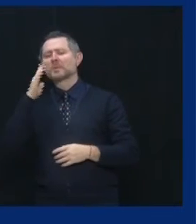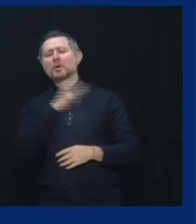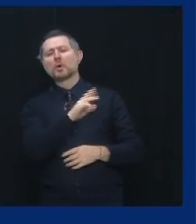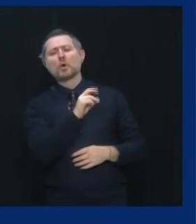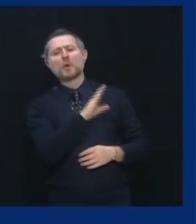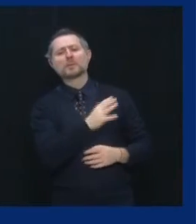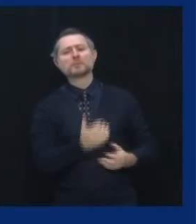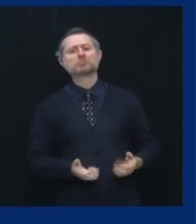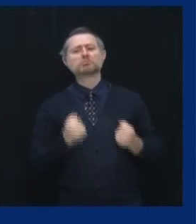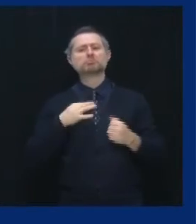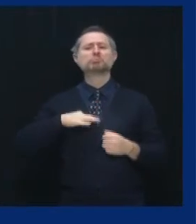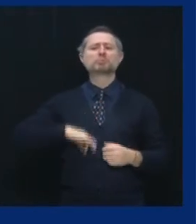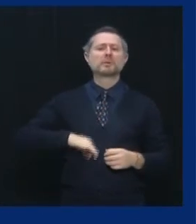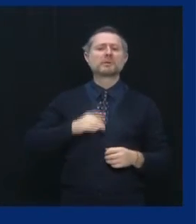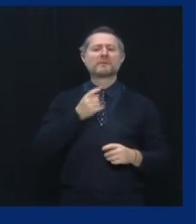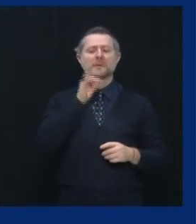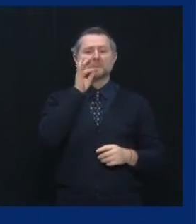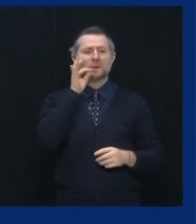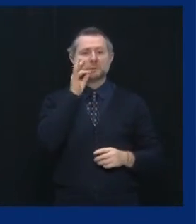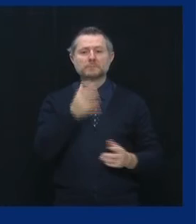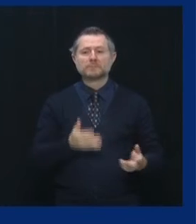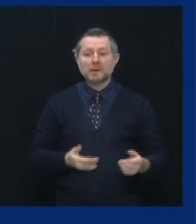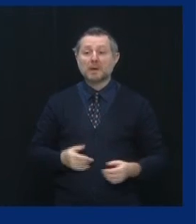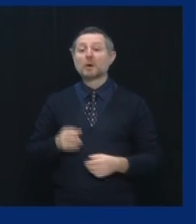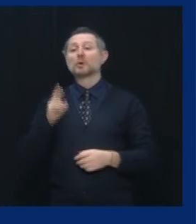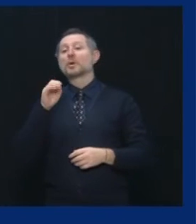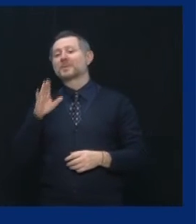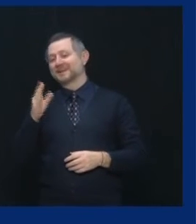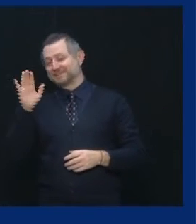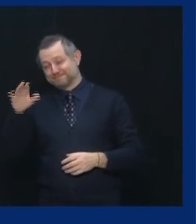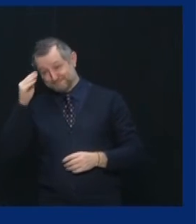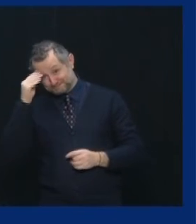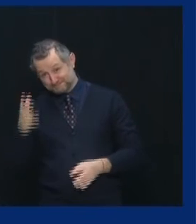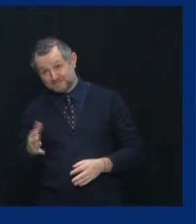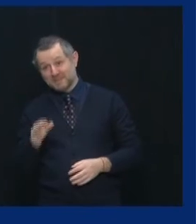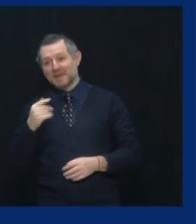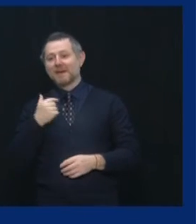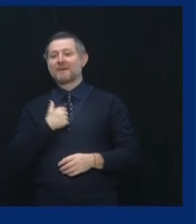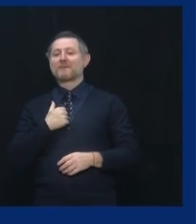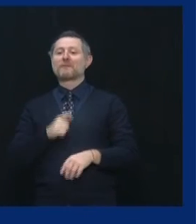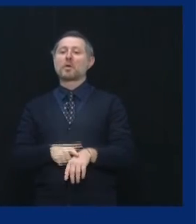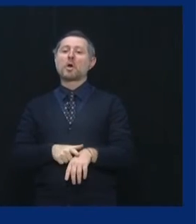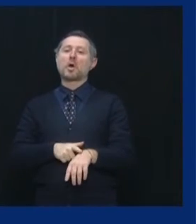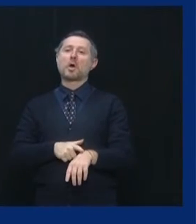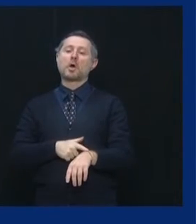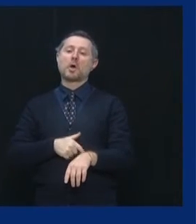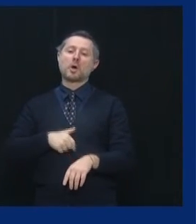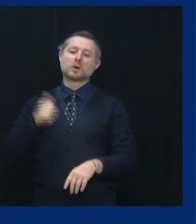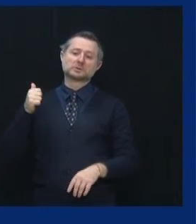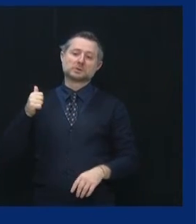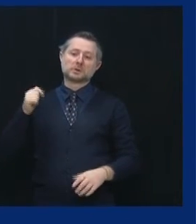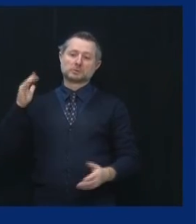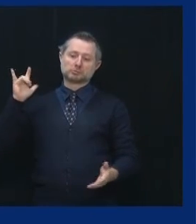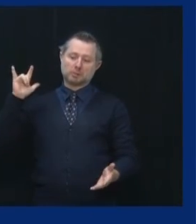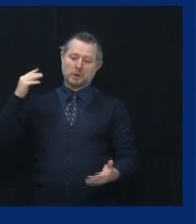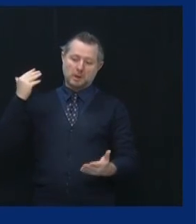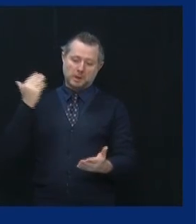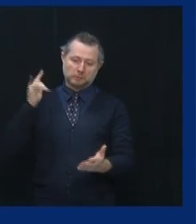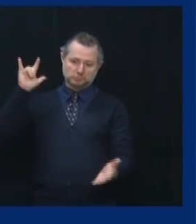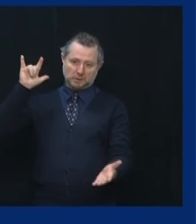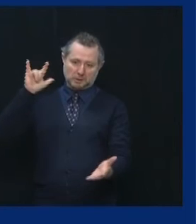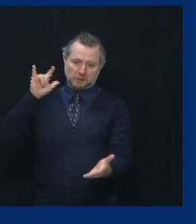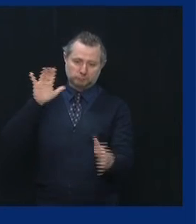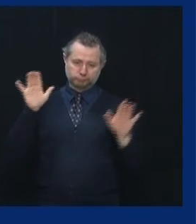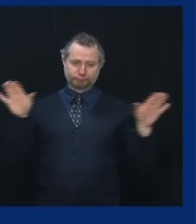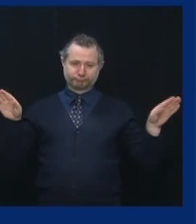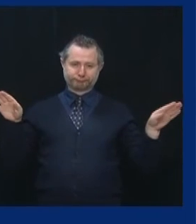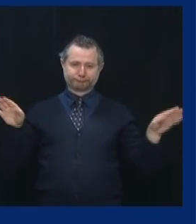PUTS OUT HIS EXECUTIVE BUDGET.